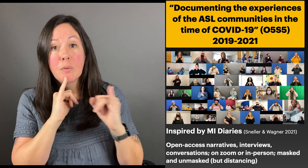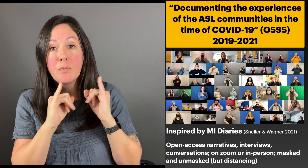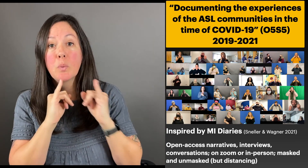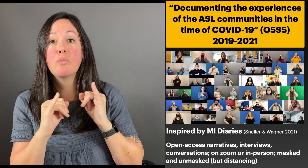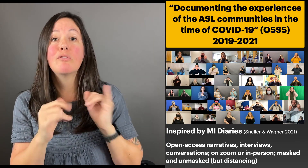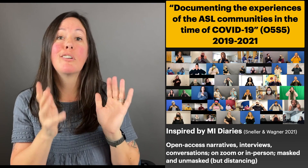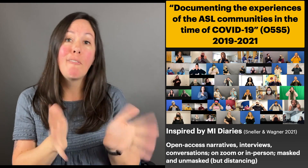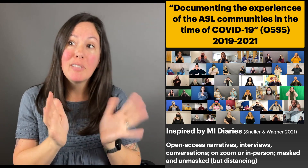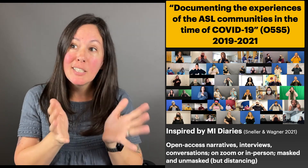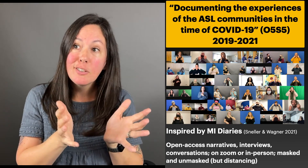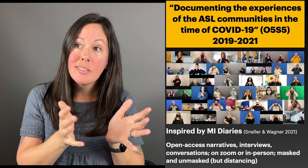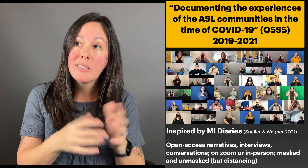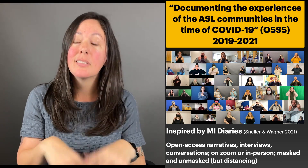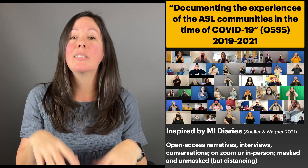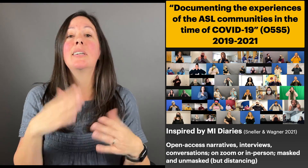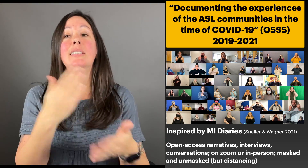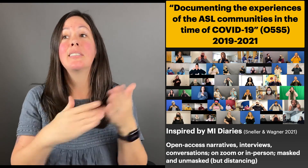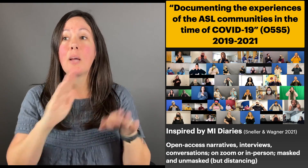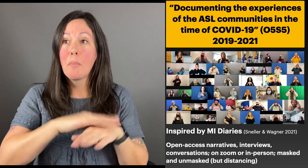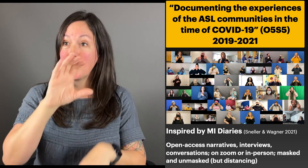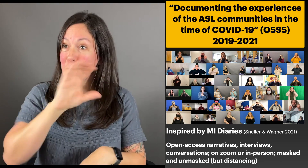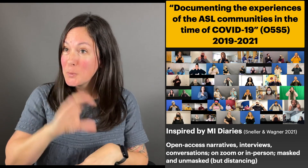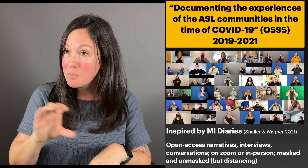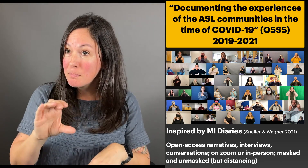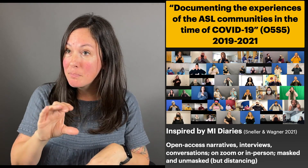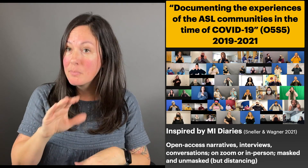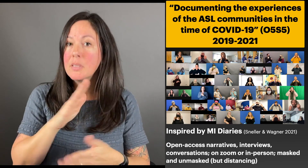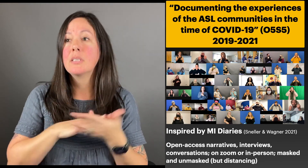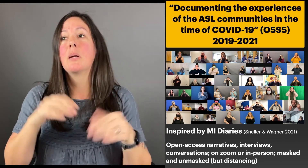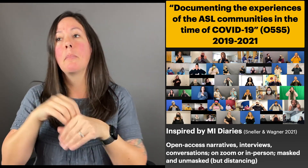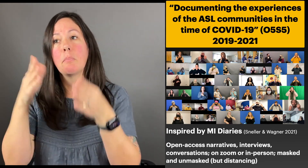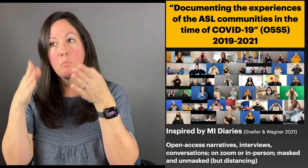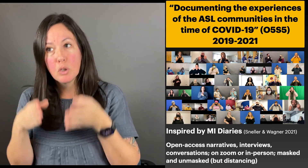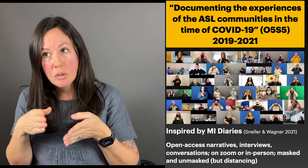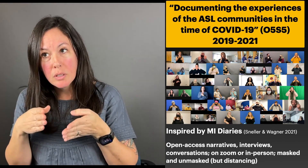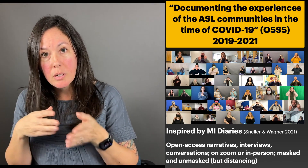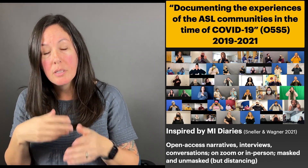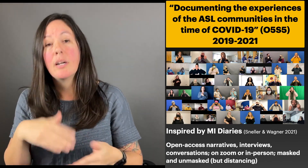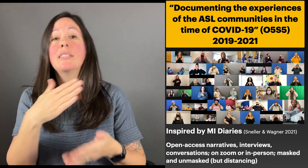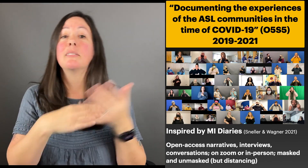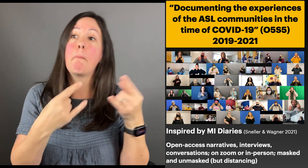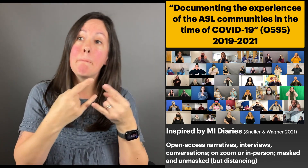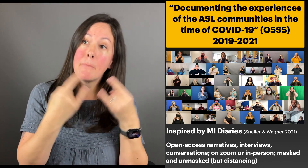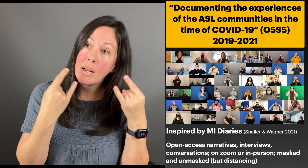none were private some of these videos involve interviews